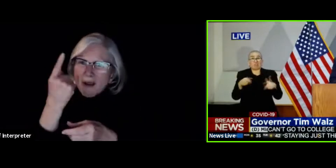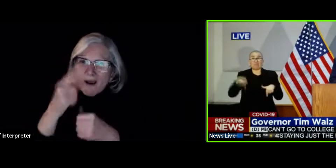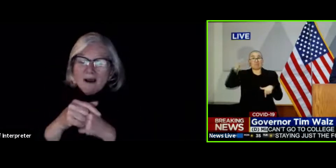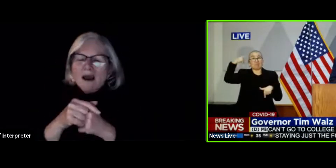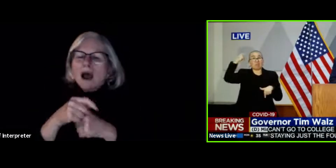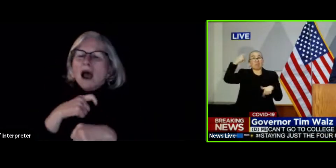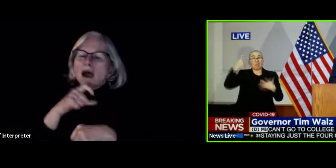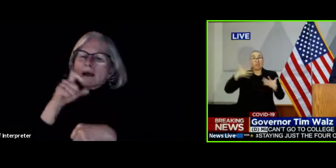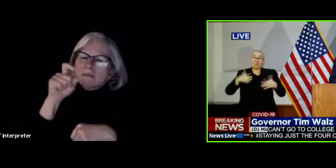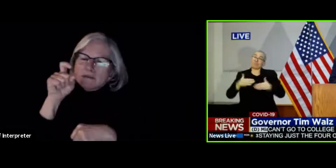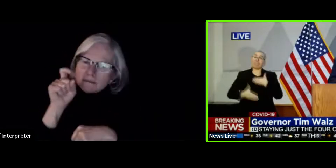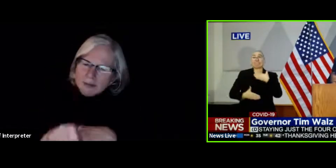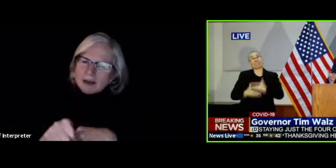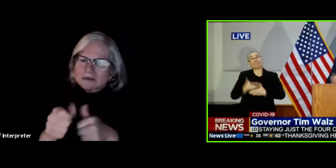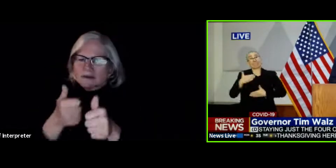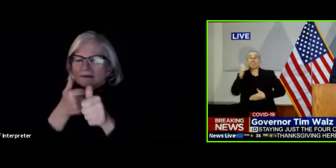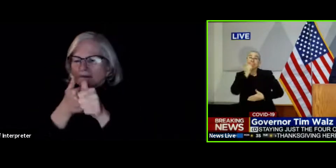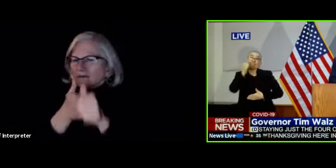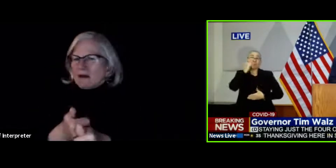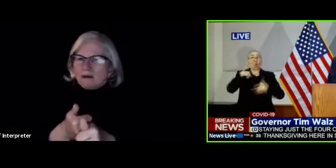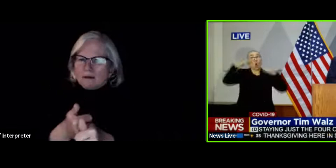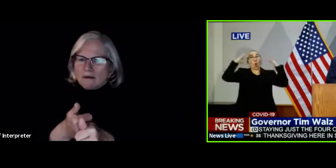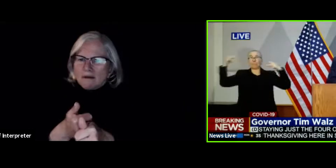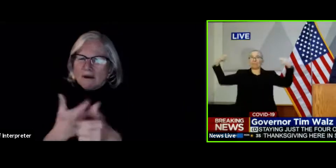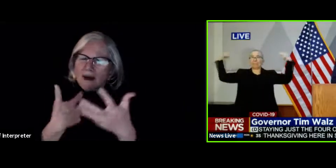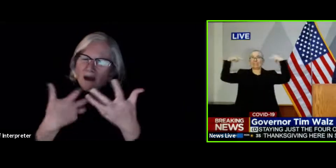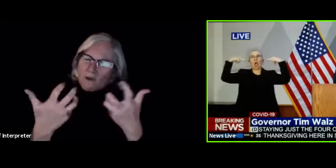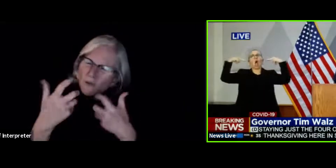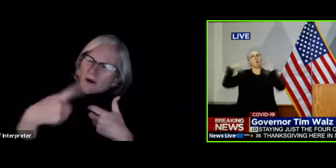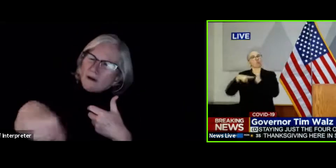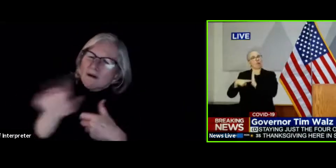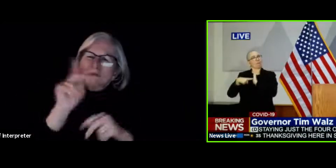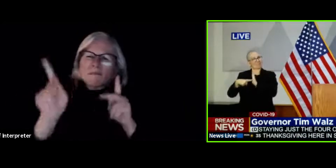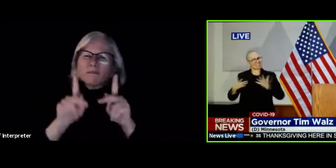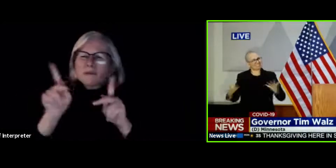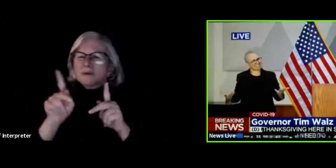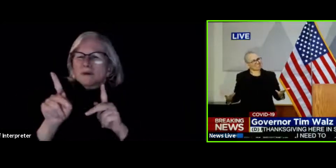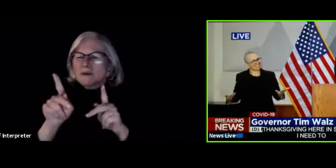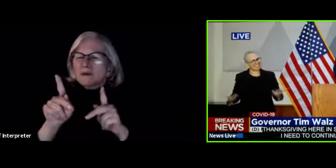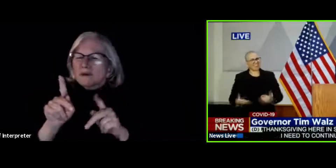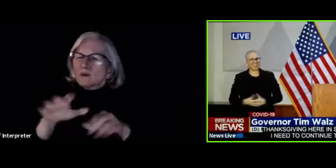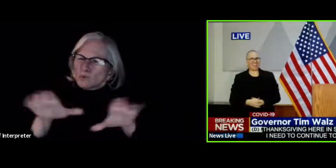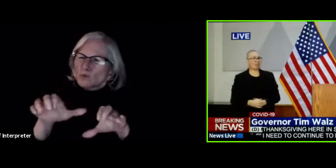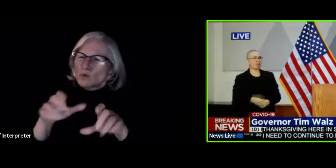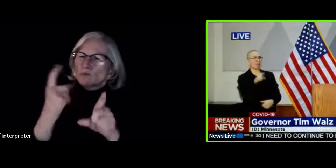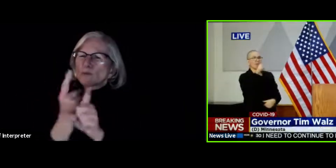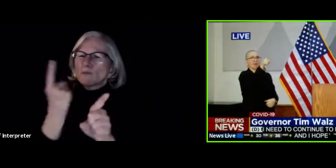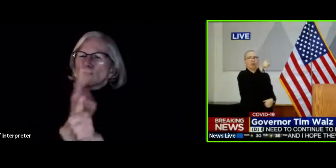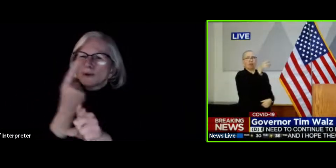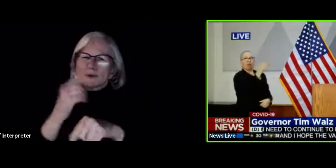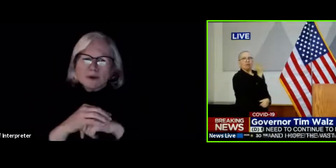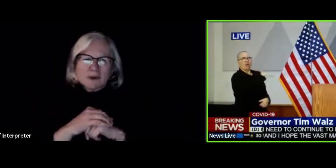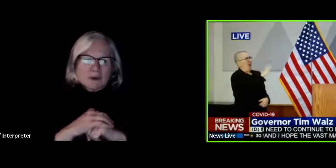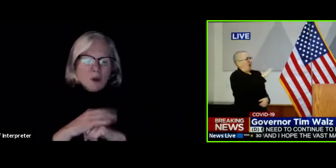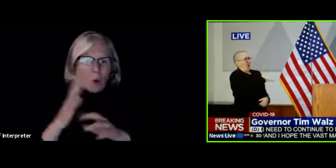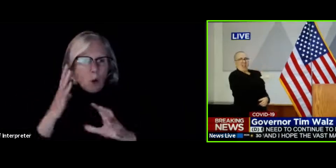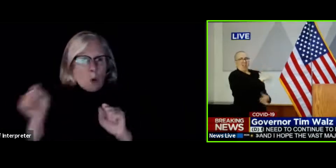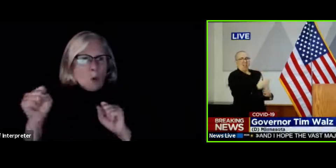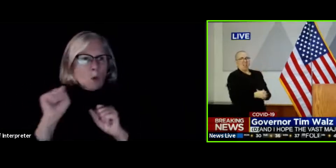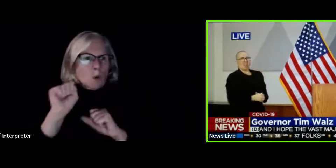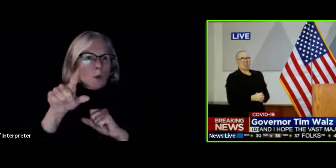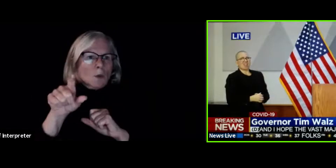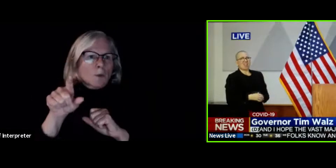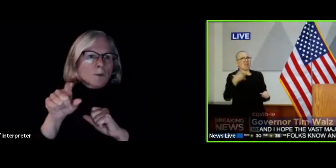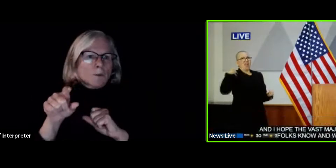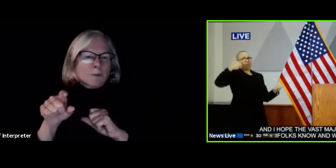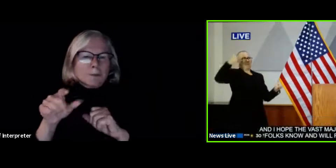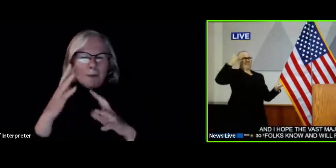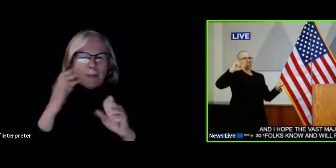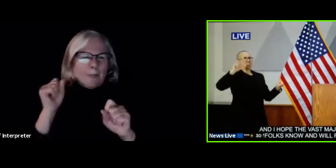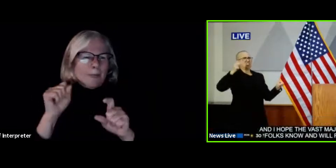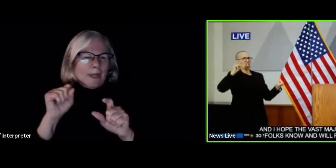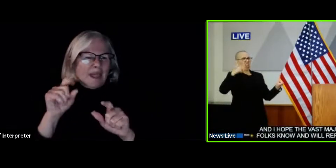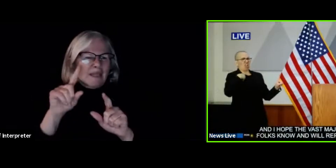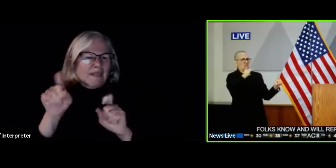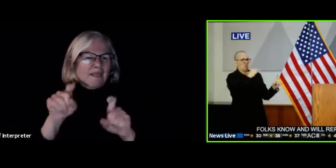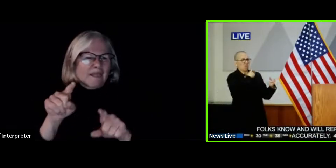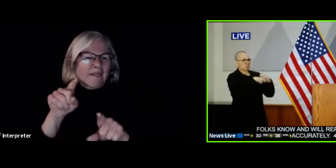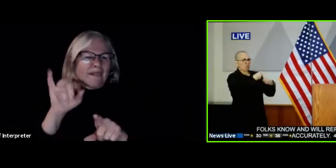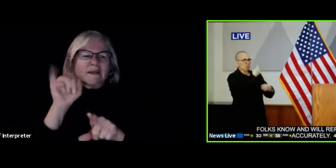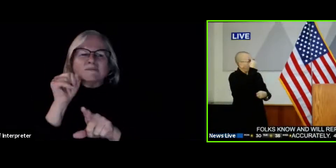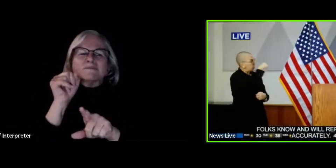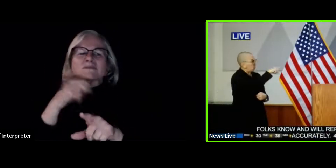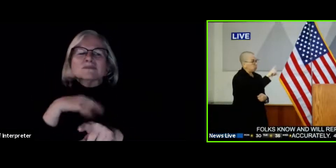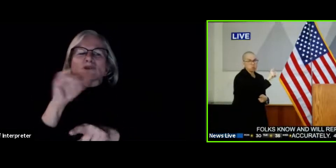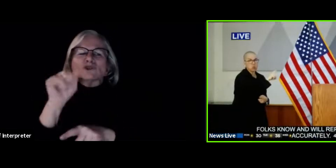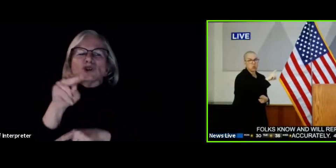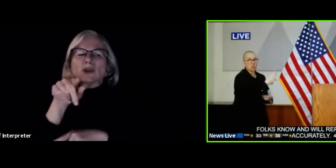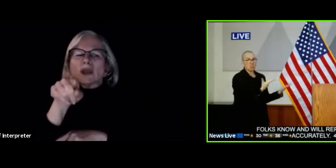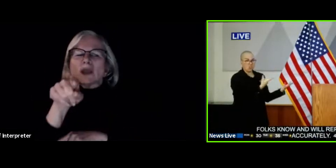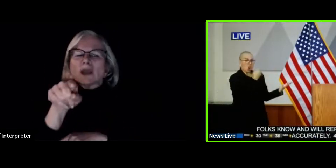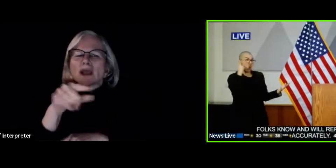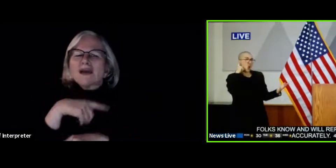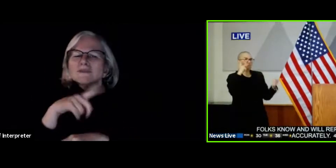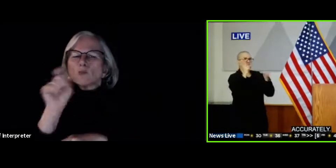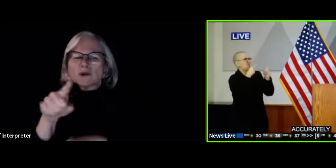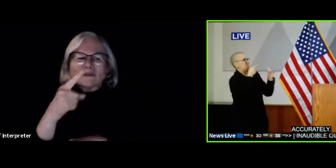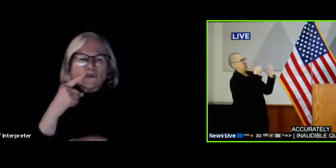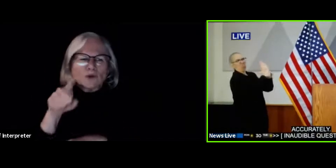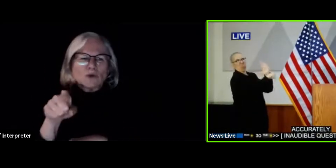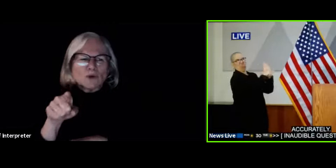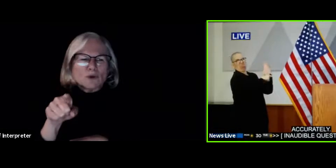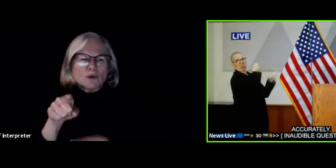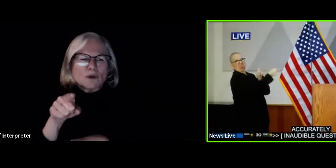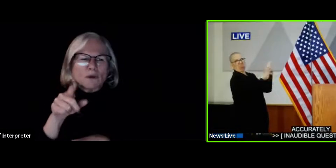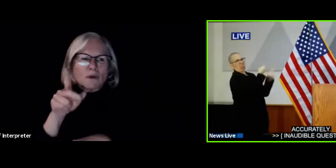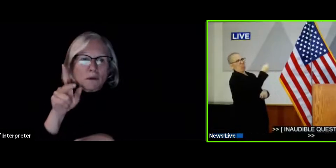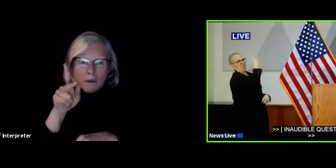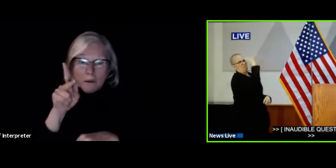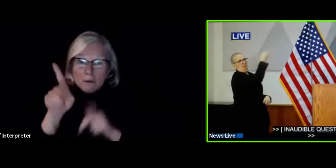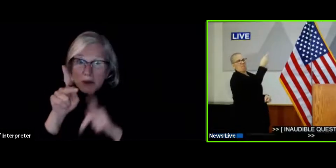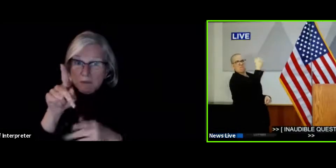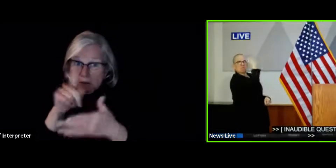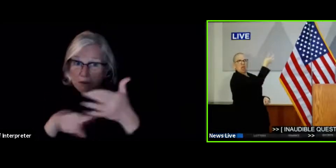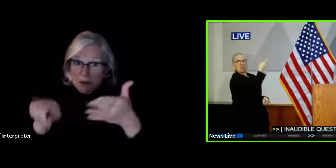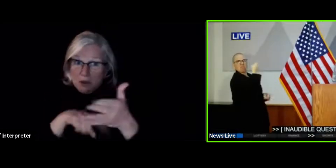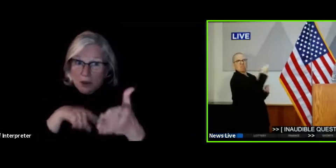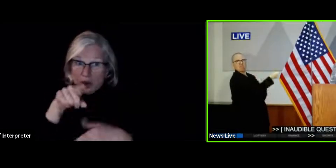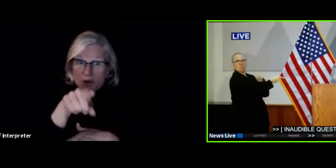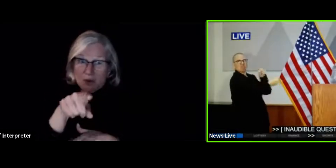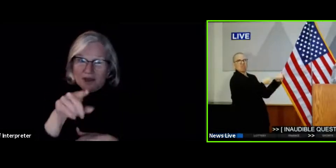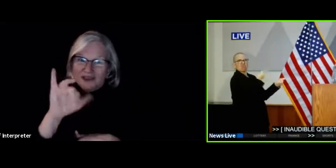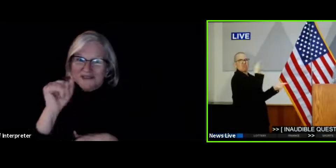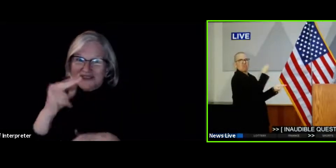THE VAST MAJORITY OF FOLKS KNOW